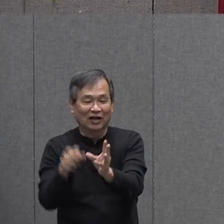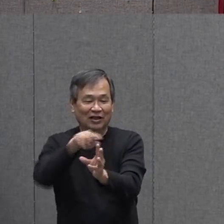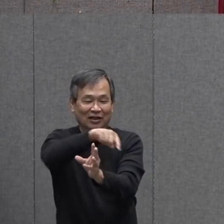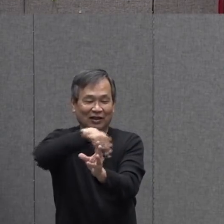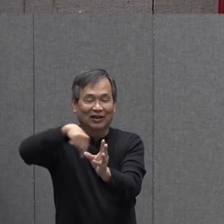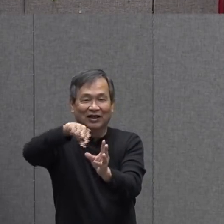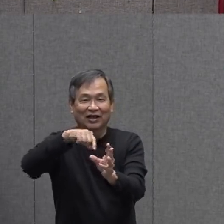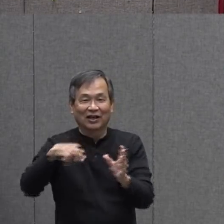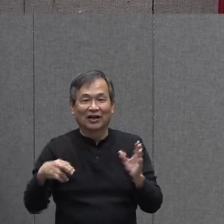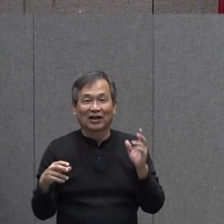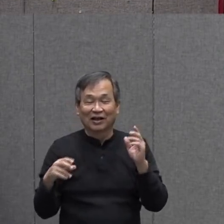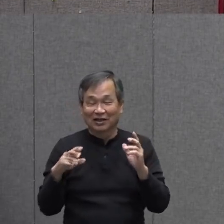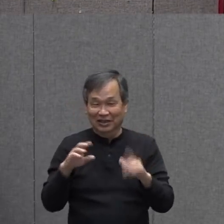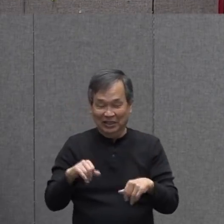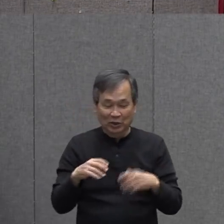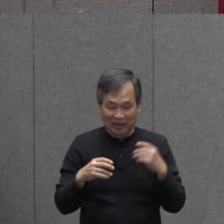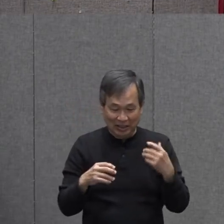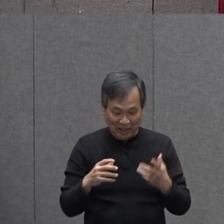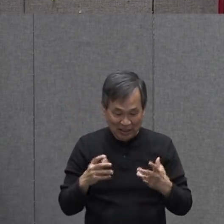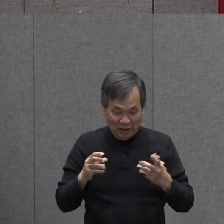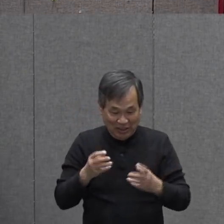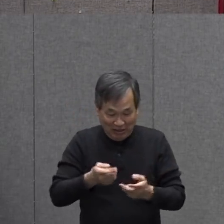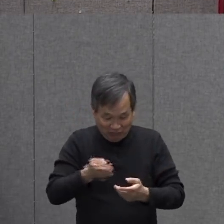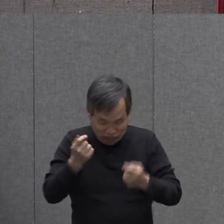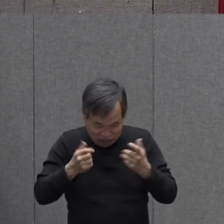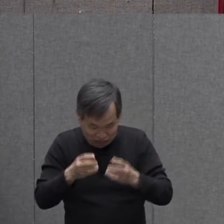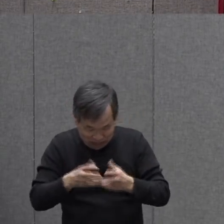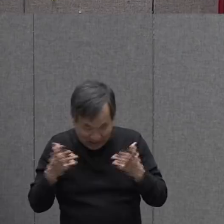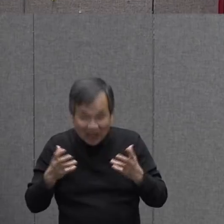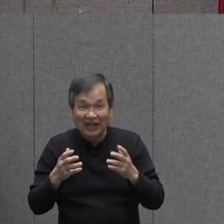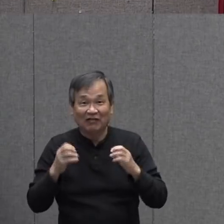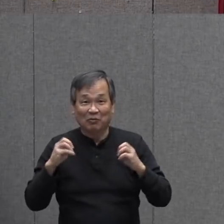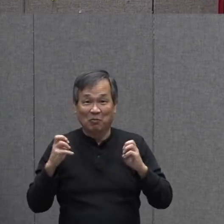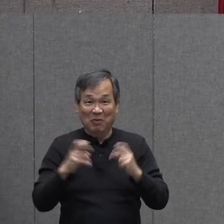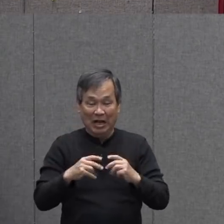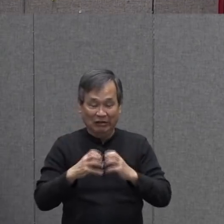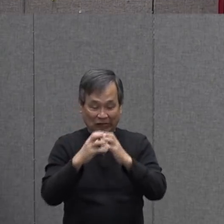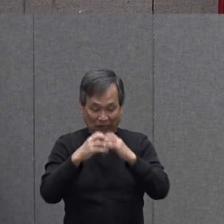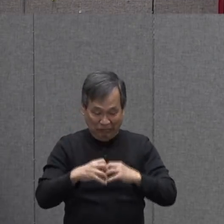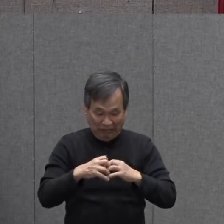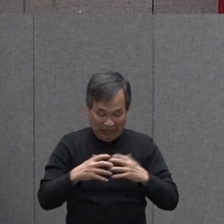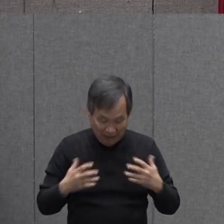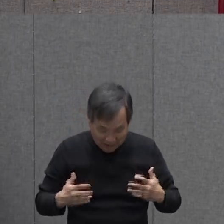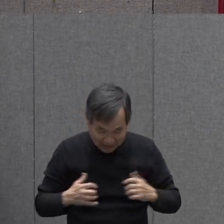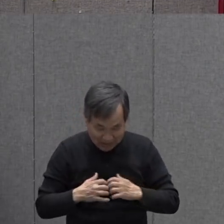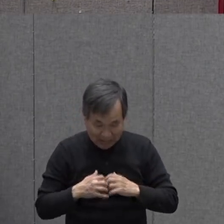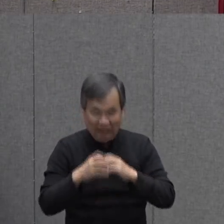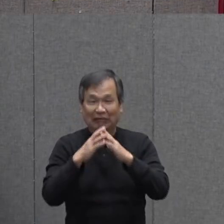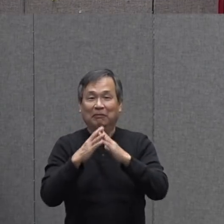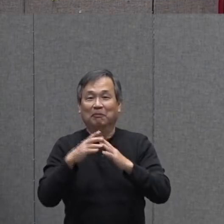That's the thing about taking things apart, if you can't put them back together you might break them. We don't wanna break things.